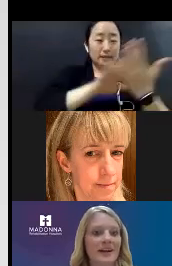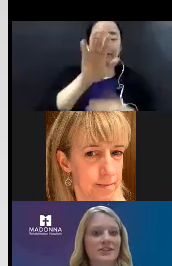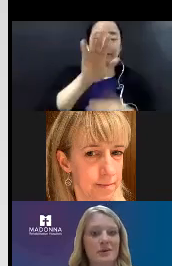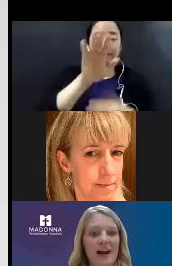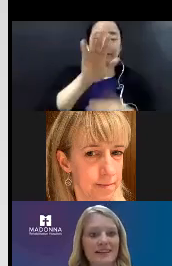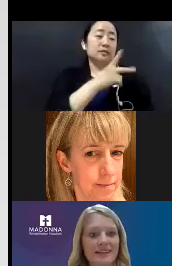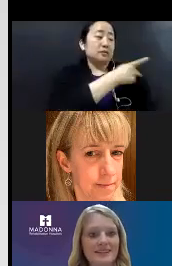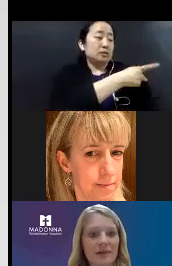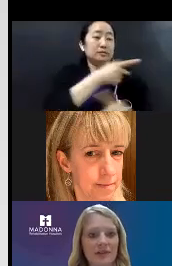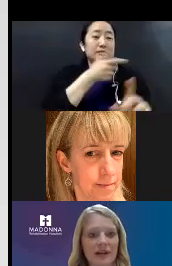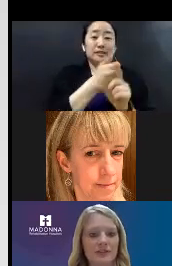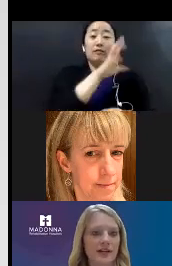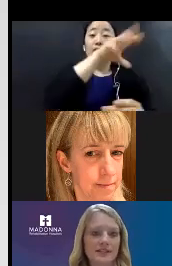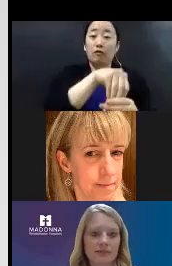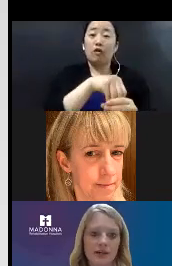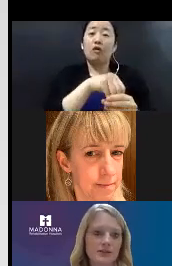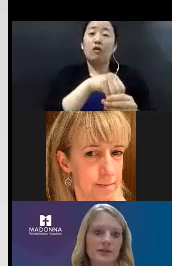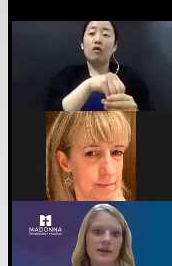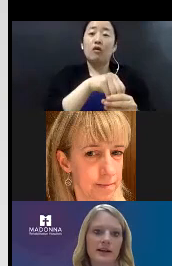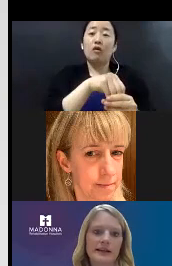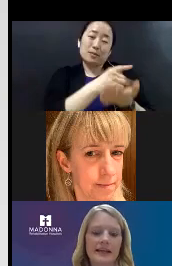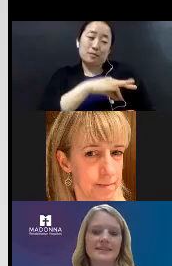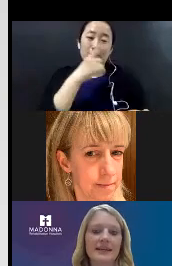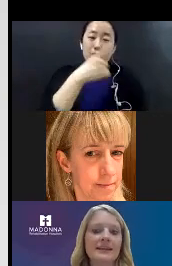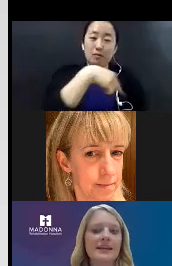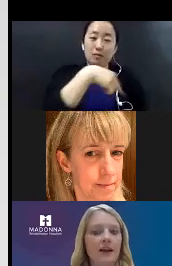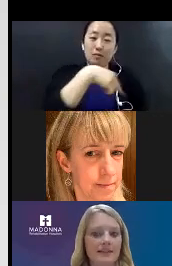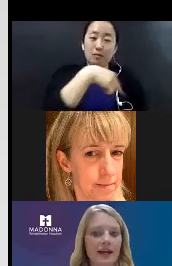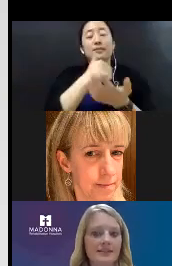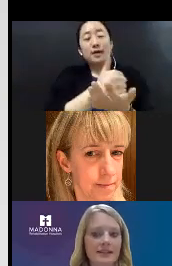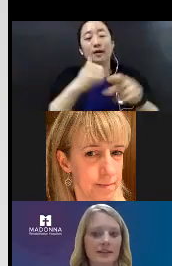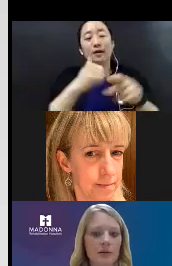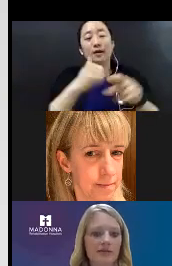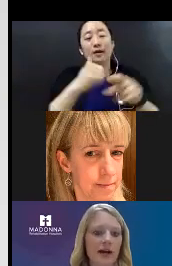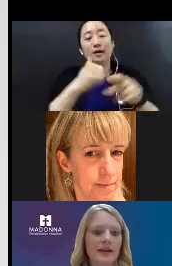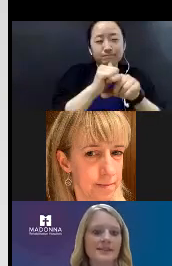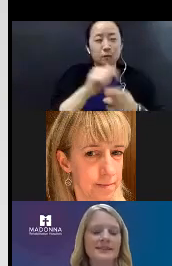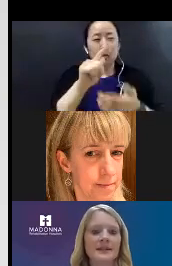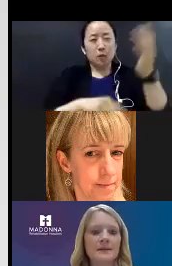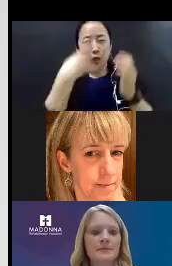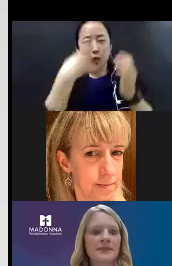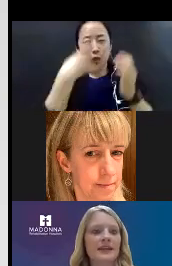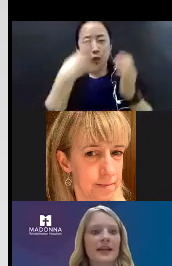PRACTICE THEIR TRANSFERS AND NEEDS IN CONTEXT IN THE HOME ENVIRONMENT.